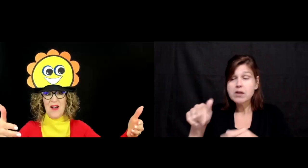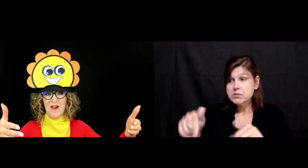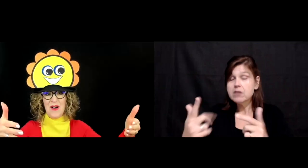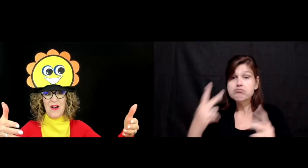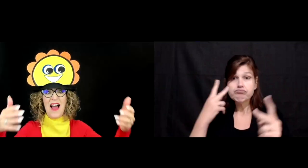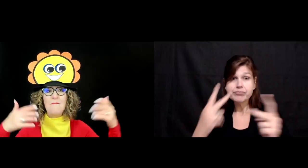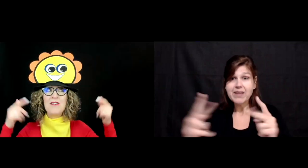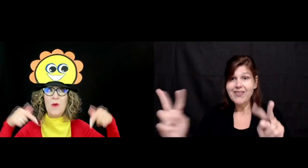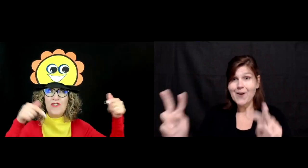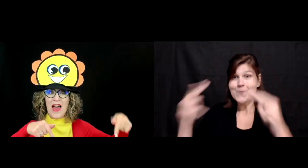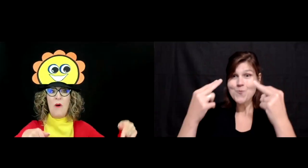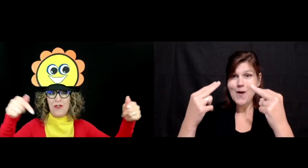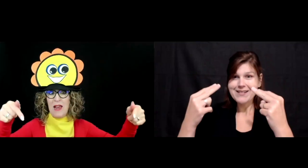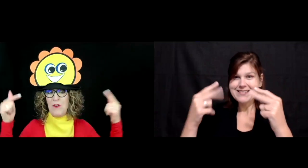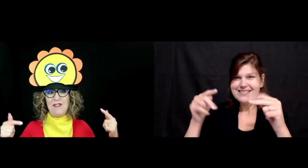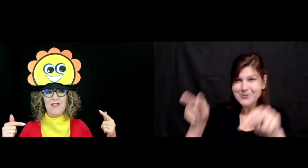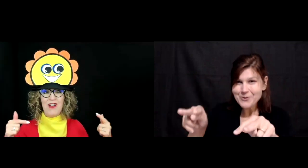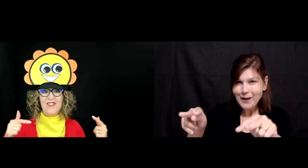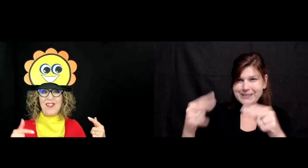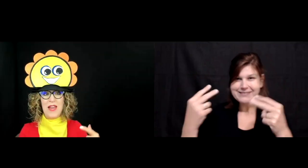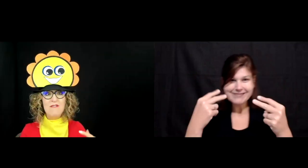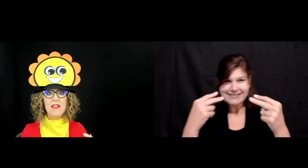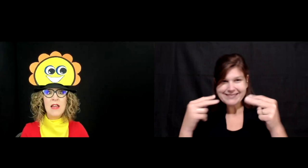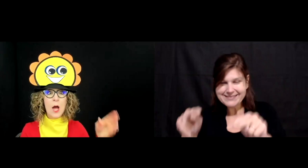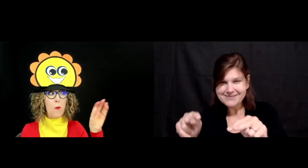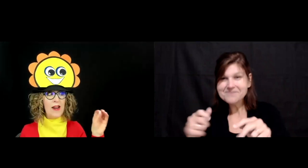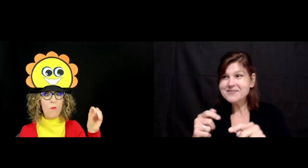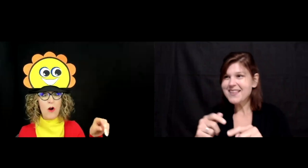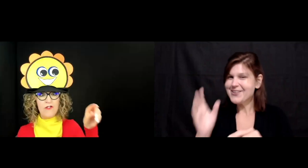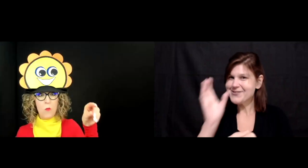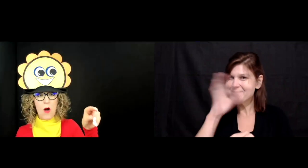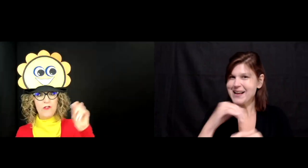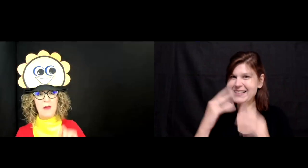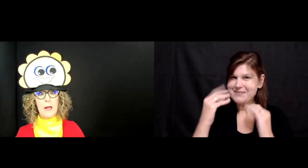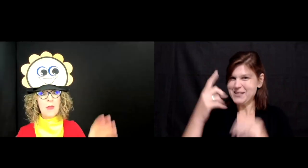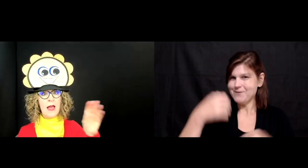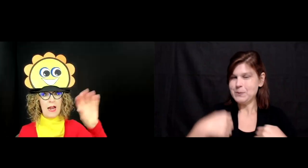or I've been to watch them watch me, which is a strange experience. But when I've watched them watch me